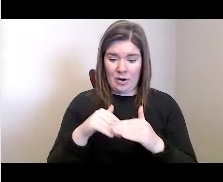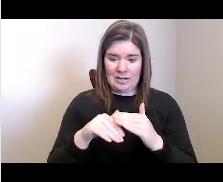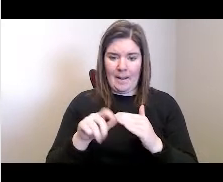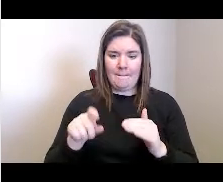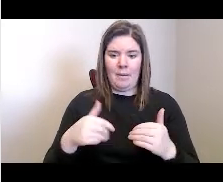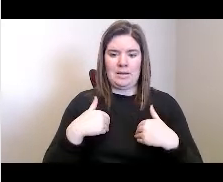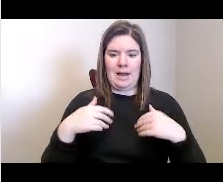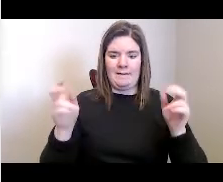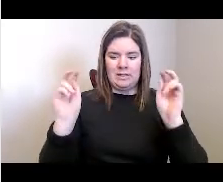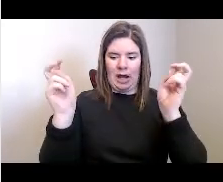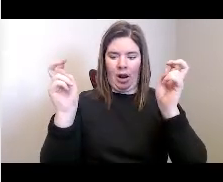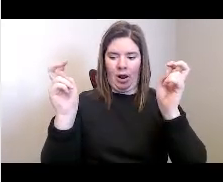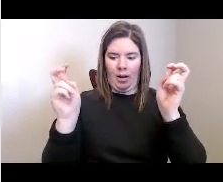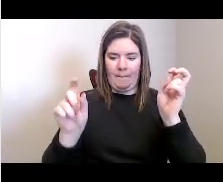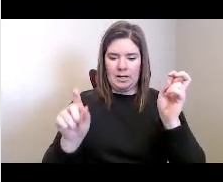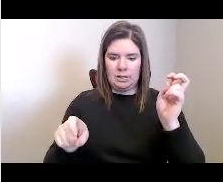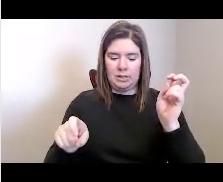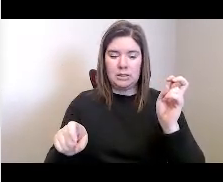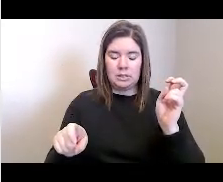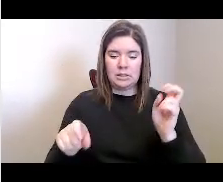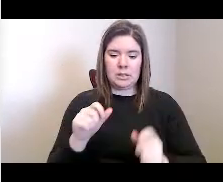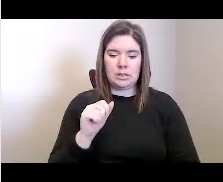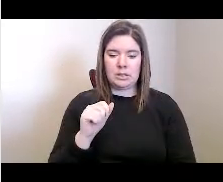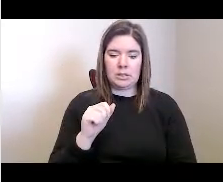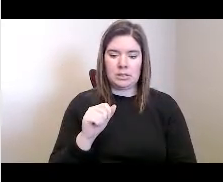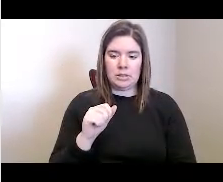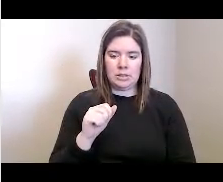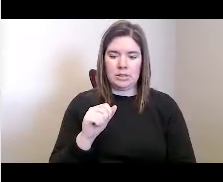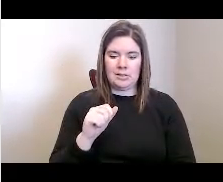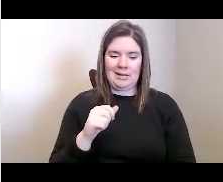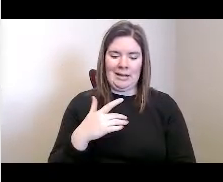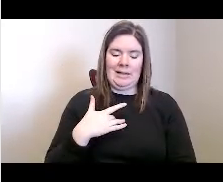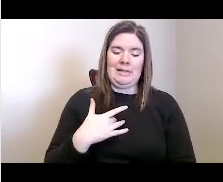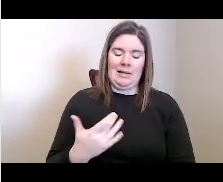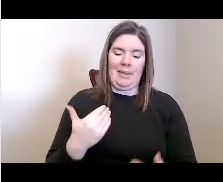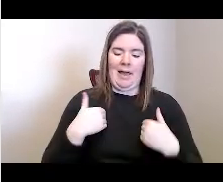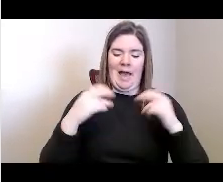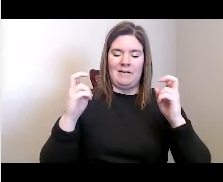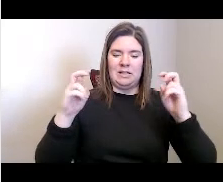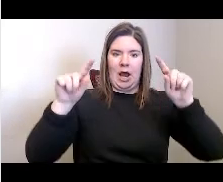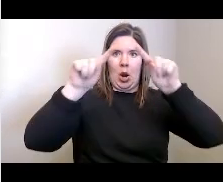And there is a title box on most templates for the slide title.